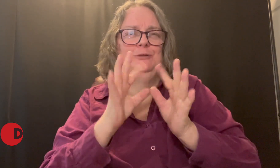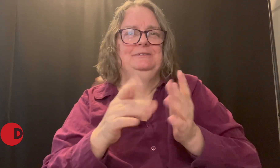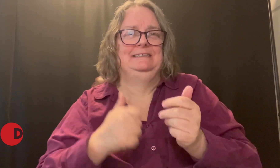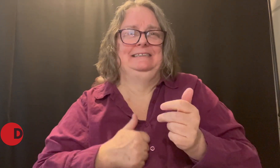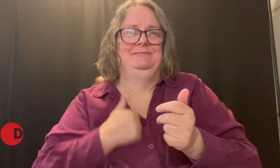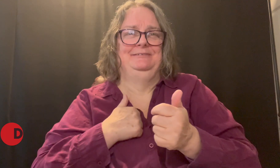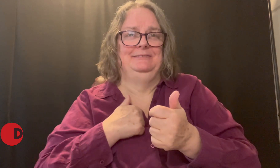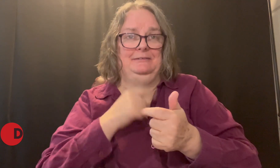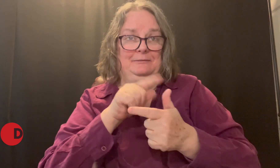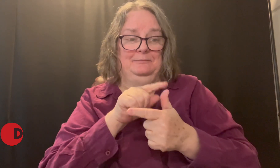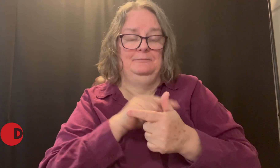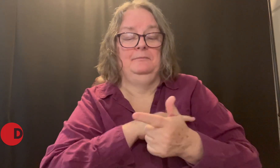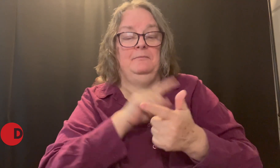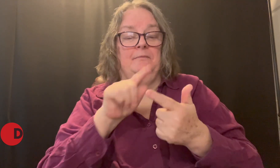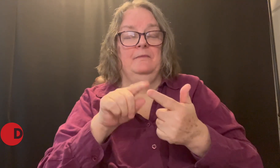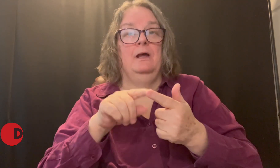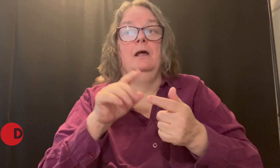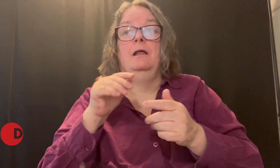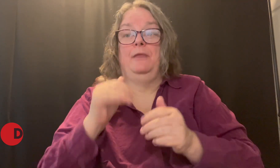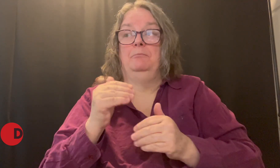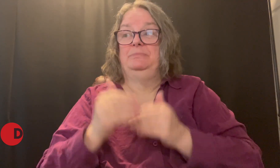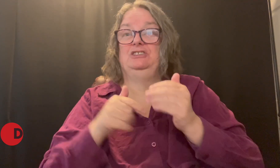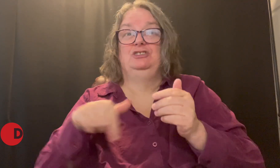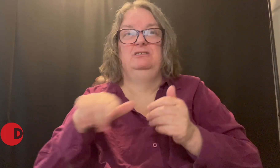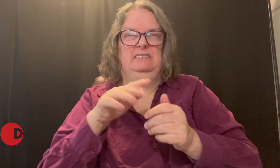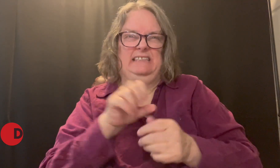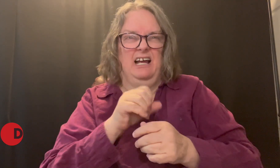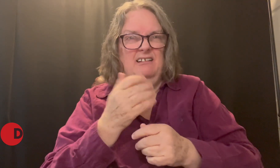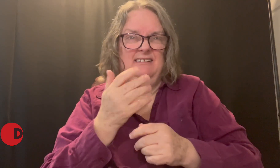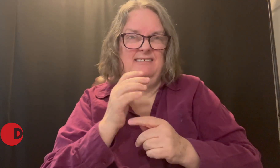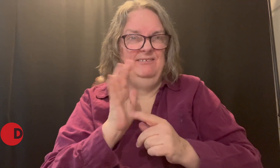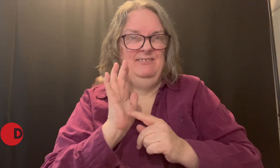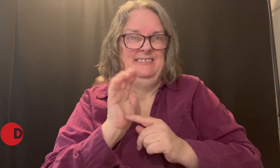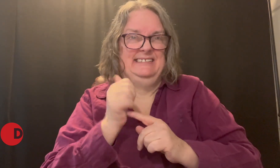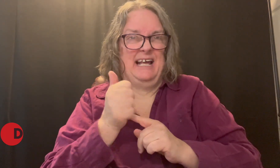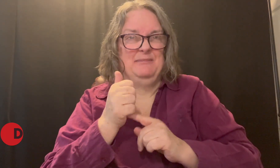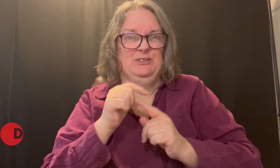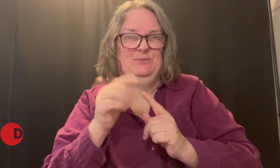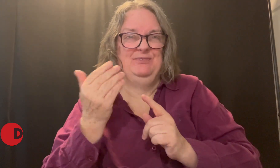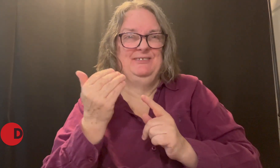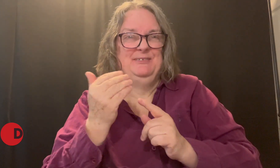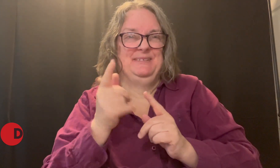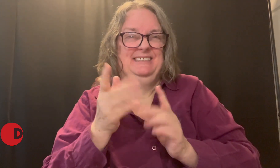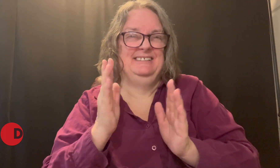are not enough interpreters. The process takes 5, 10 to 15 minutes depending...